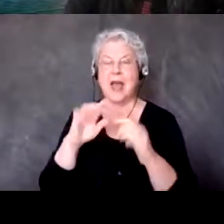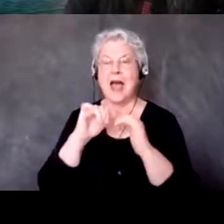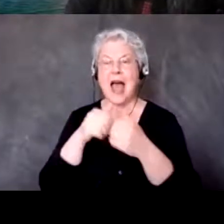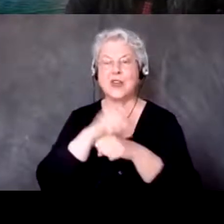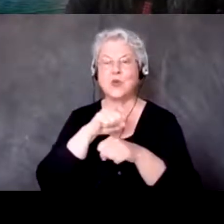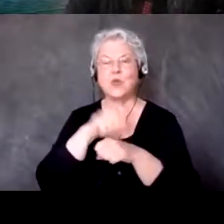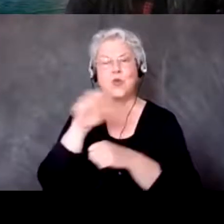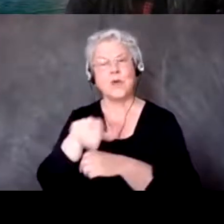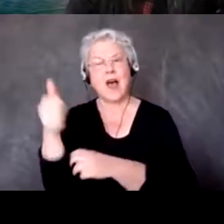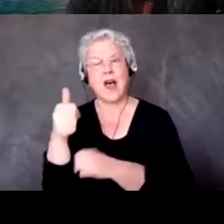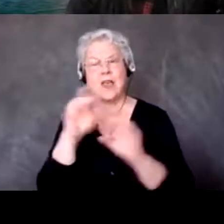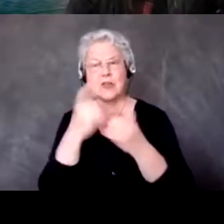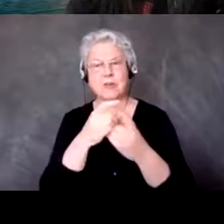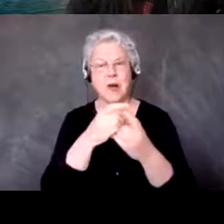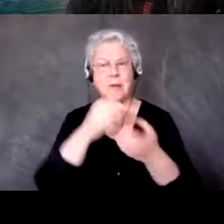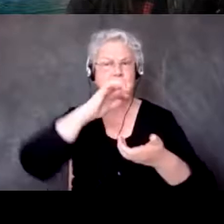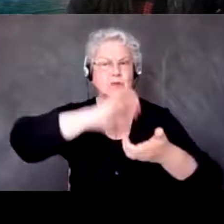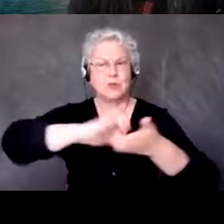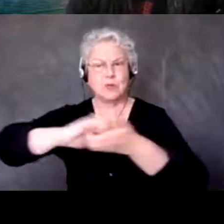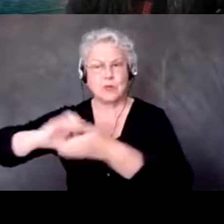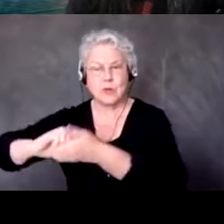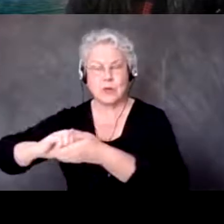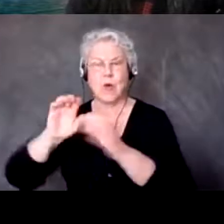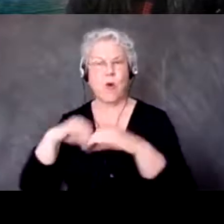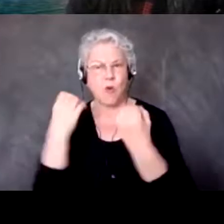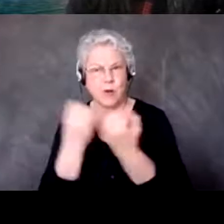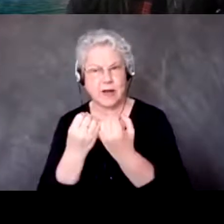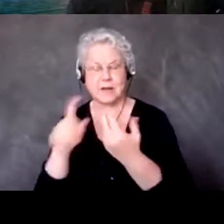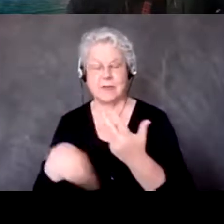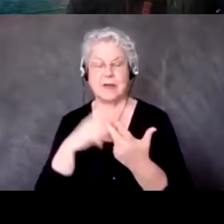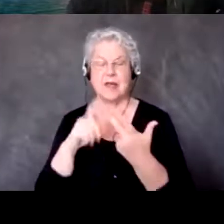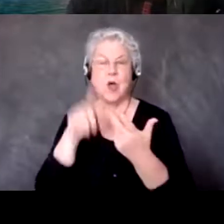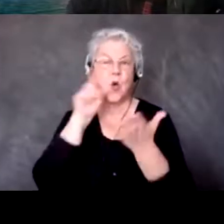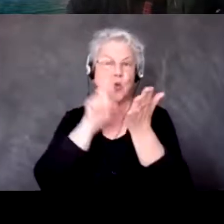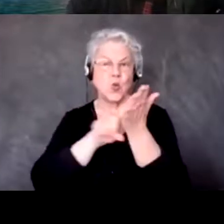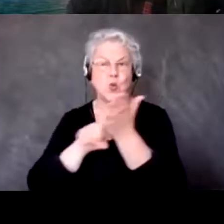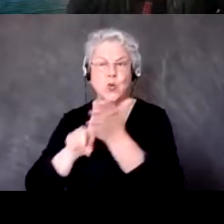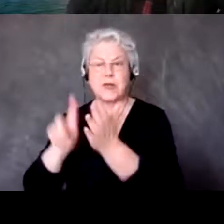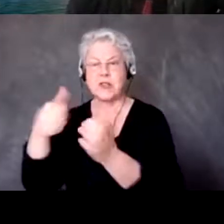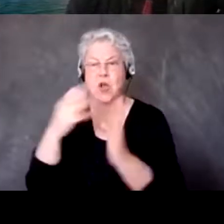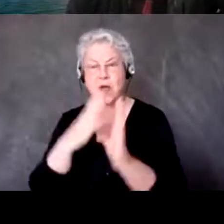departments and organizations, how to research other plans and use that knowledge in your CCP.